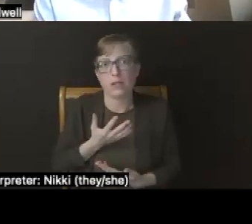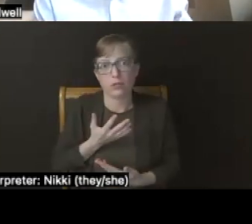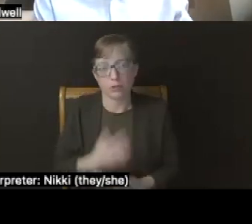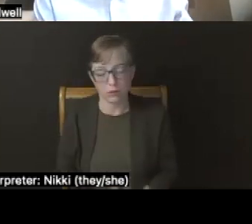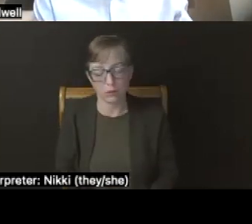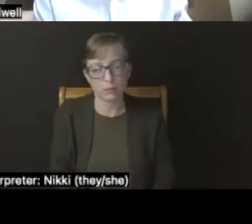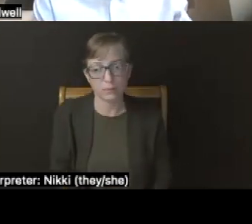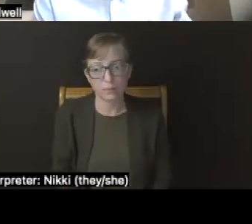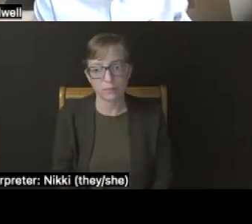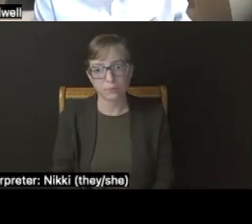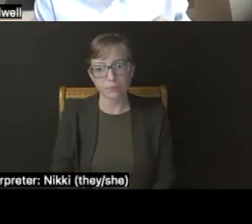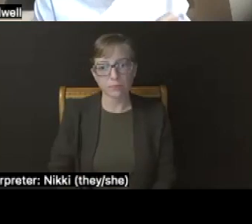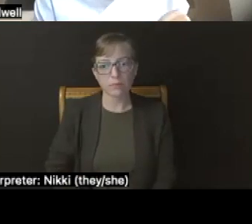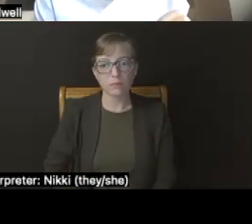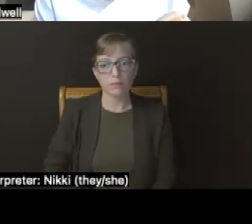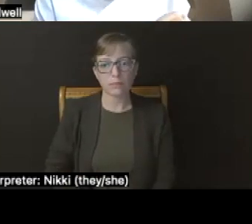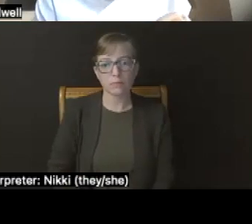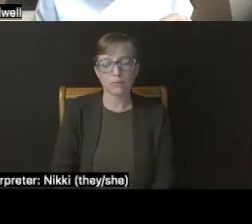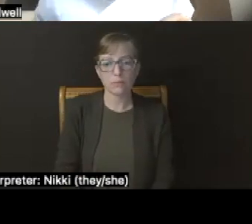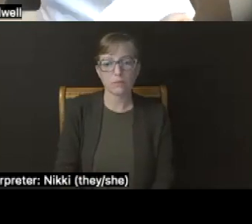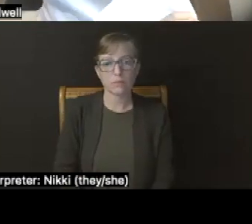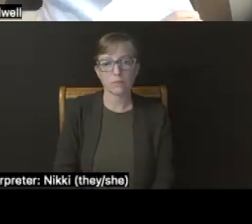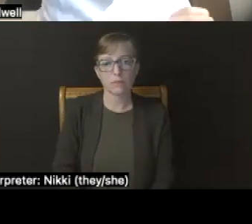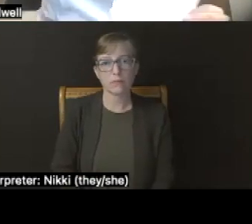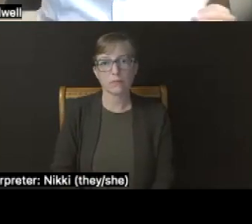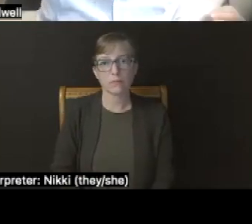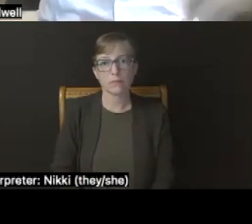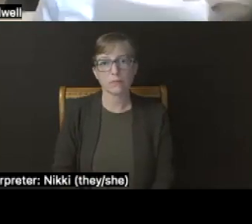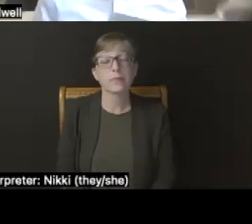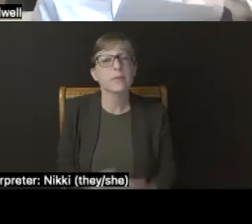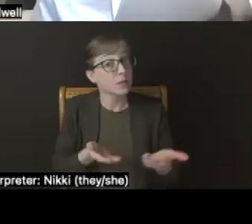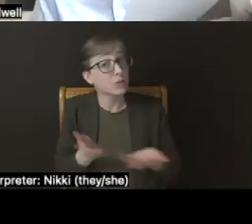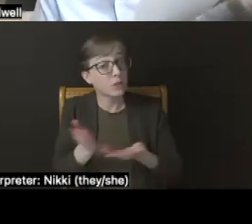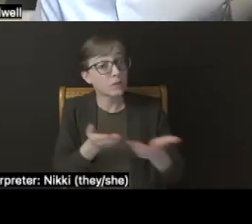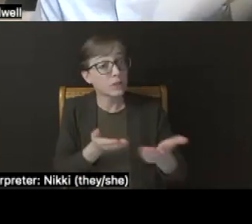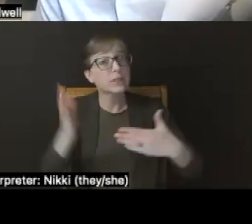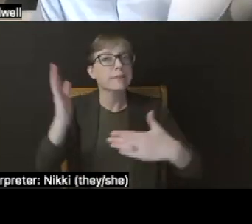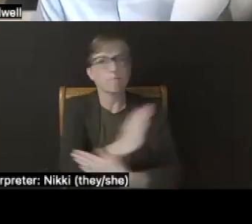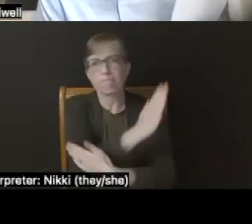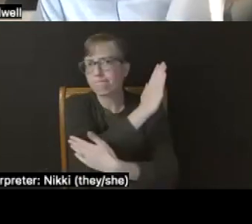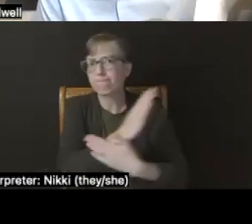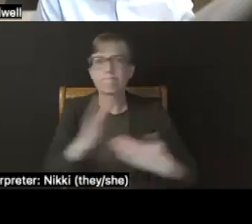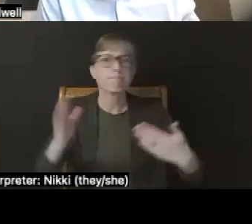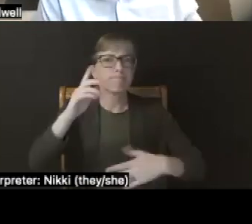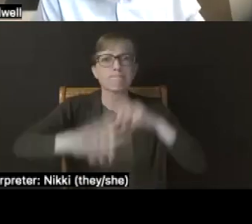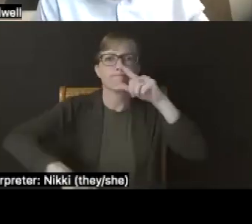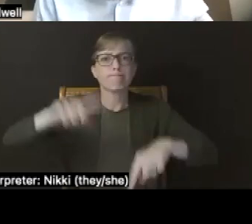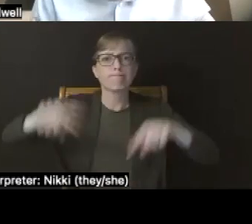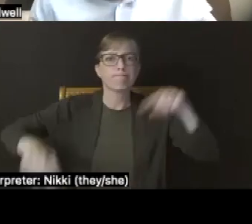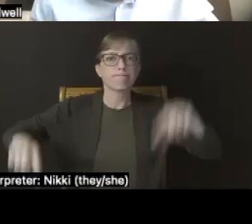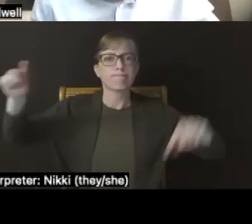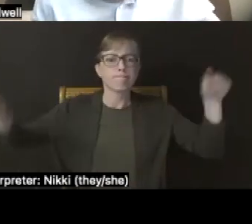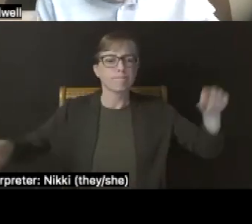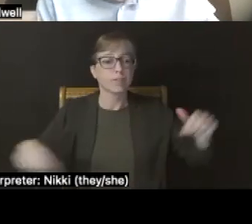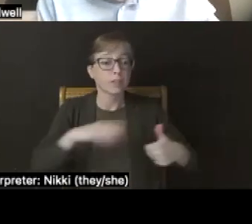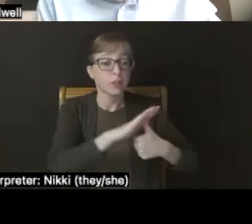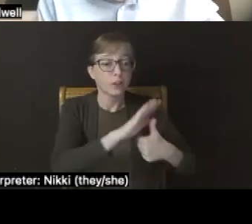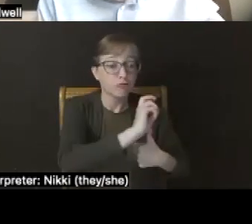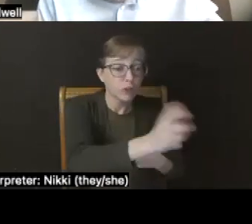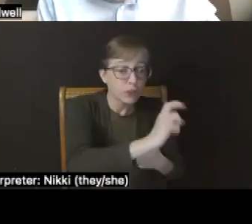It's a broad range of services supports, as you can see, it covers transportation and personal assistance,